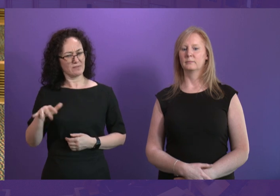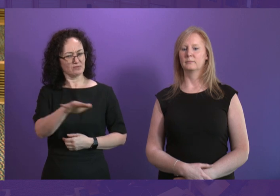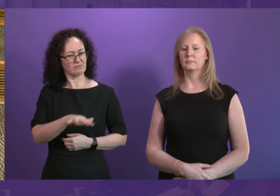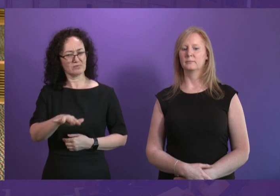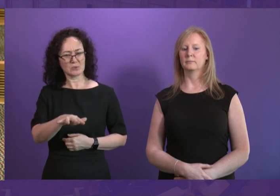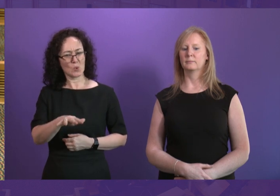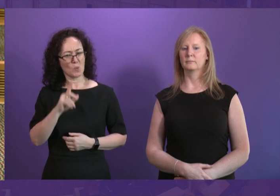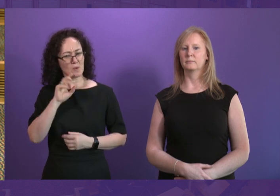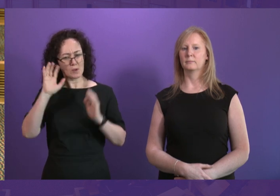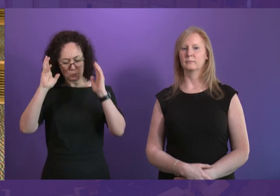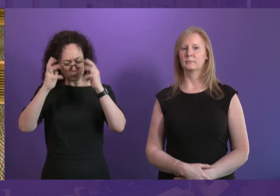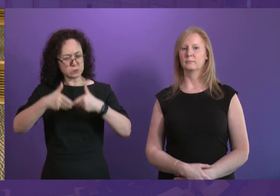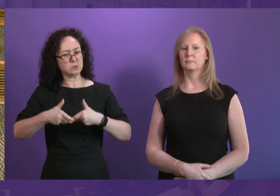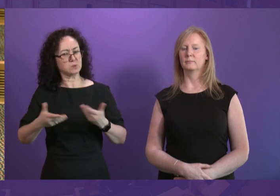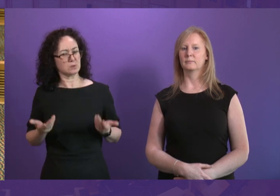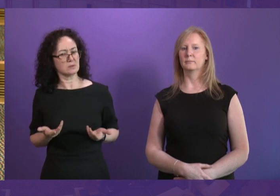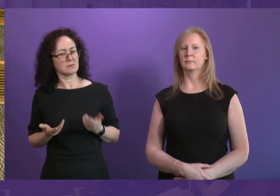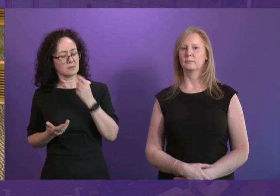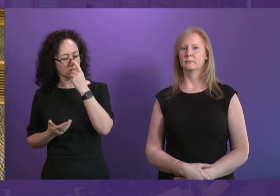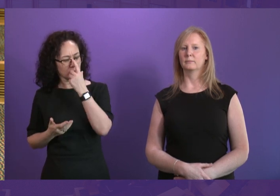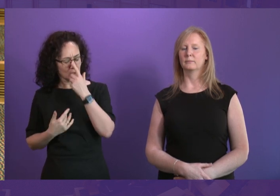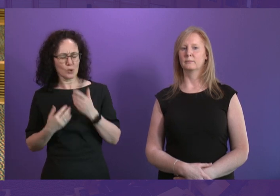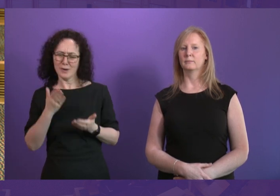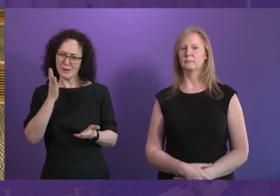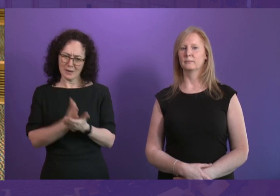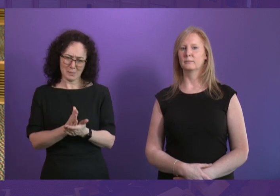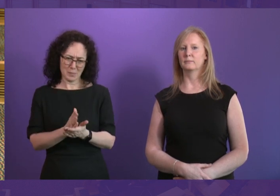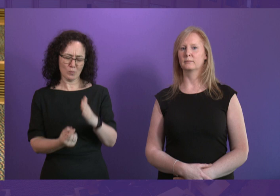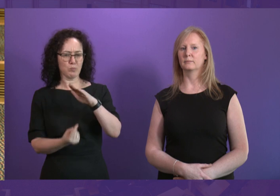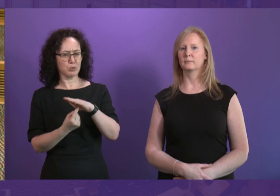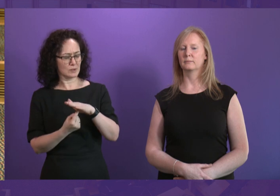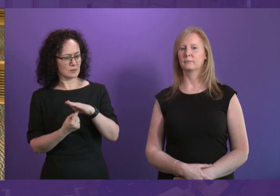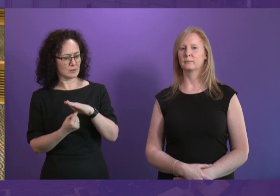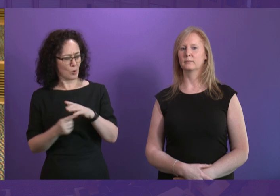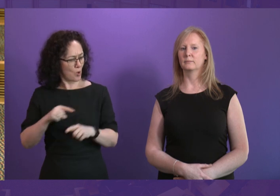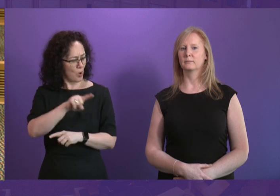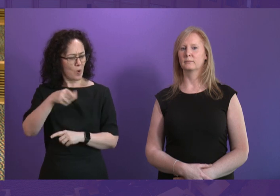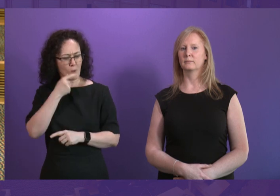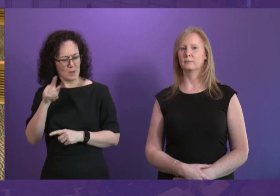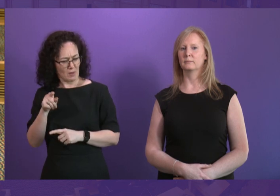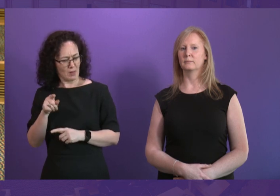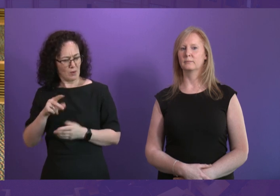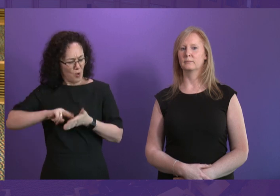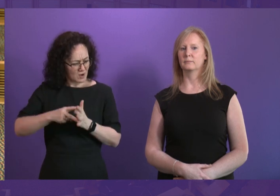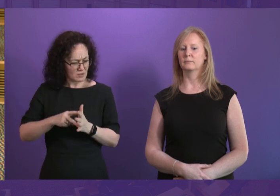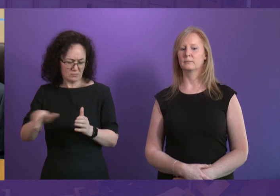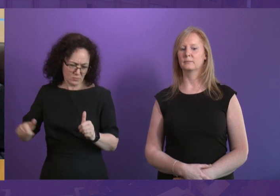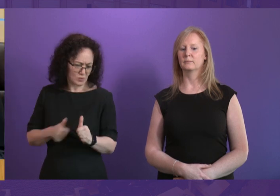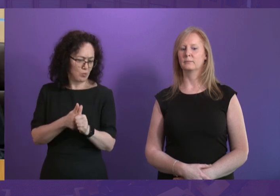of contamination and it is absolutely necessary that all relevant agencies and organisations respond as quickly as possible.